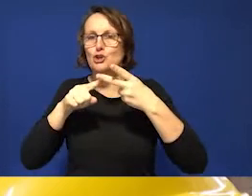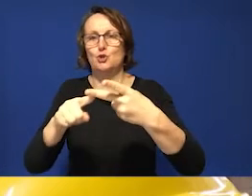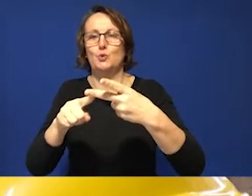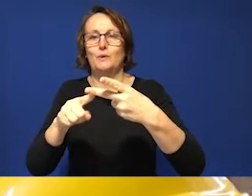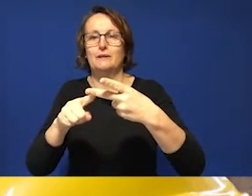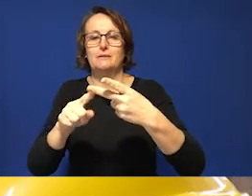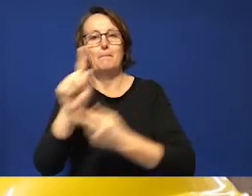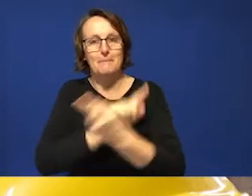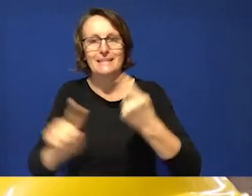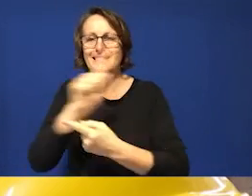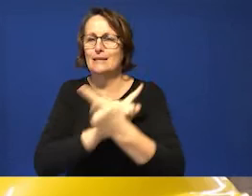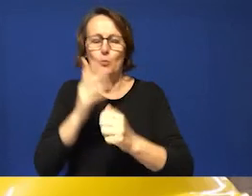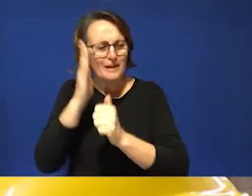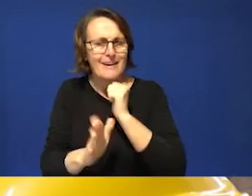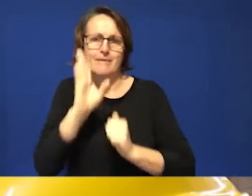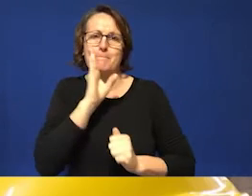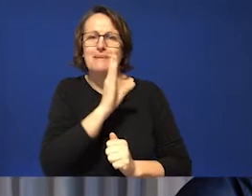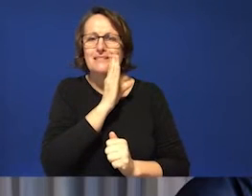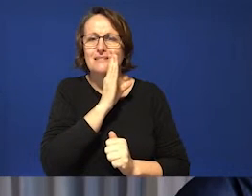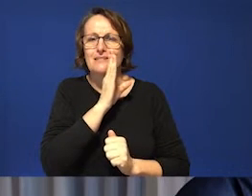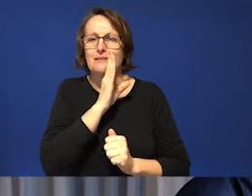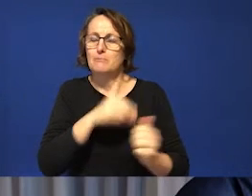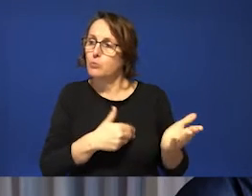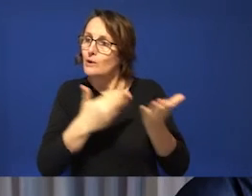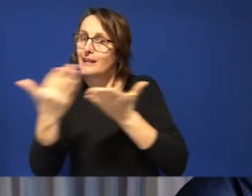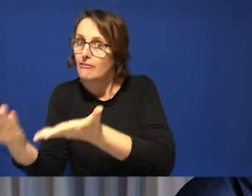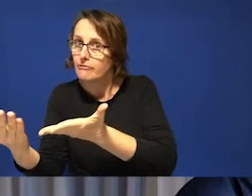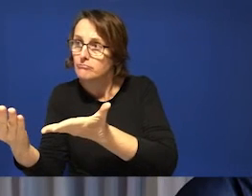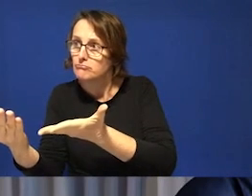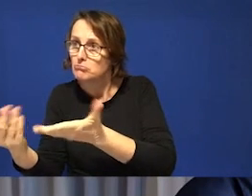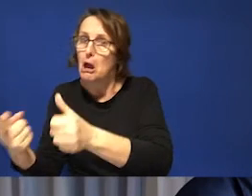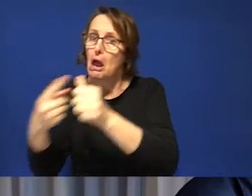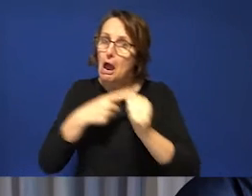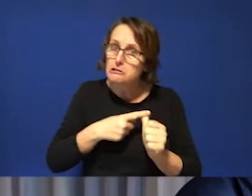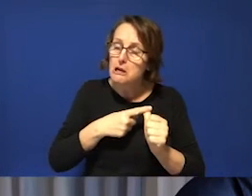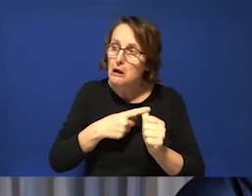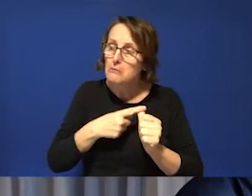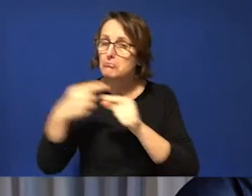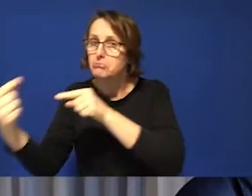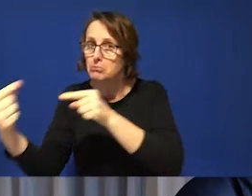So every two weeks, I don't think we missed one. We would present information, it was debated